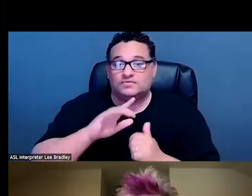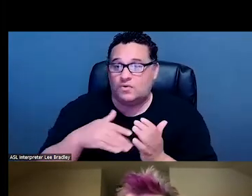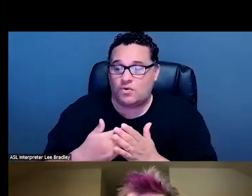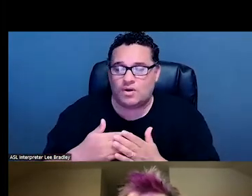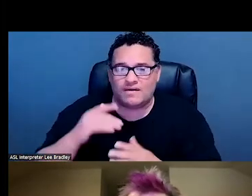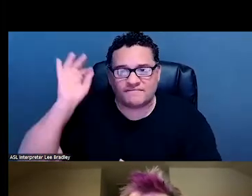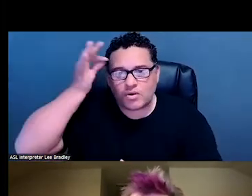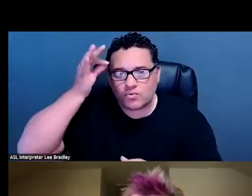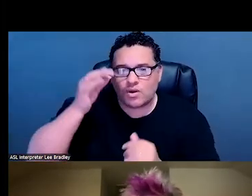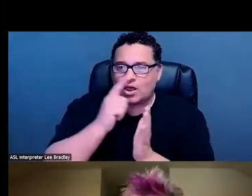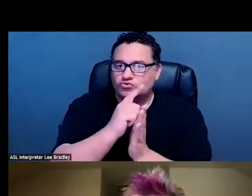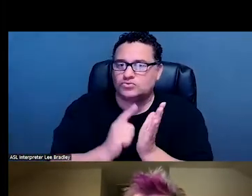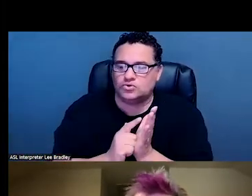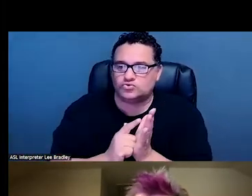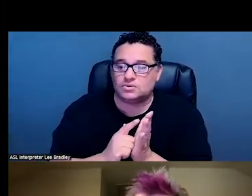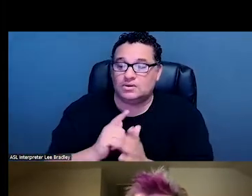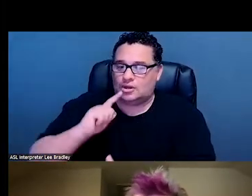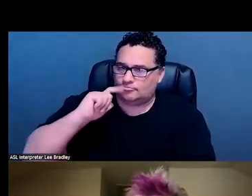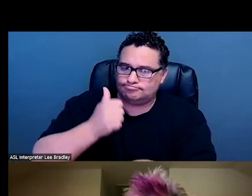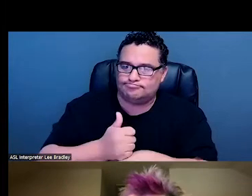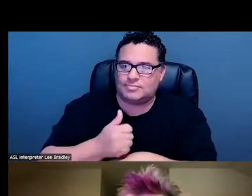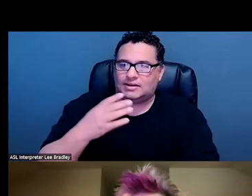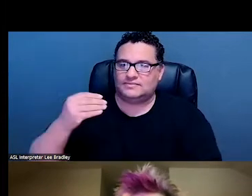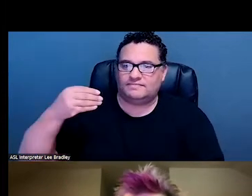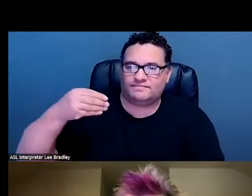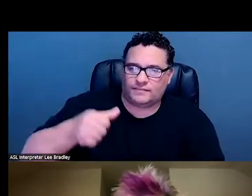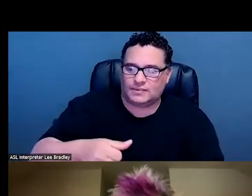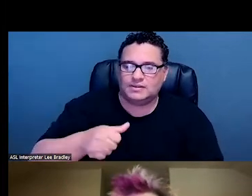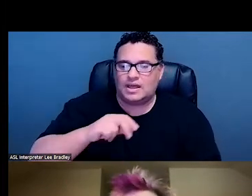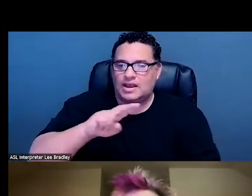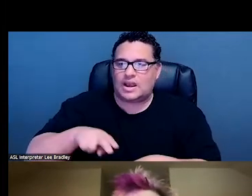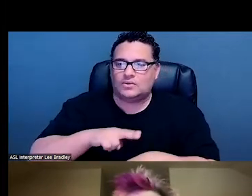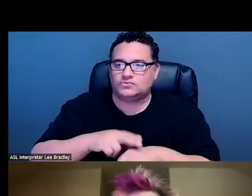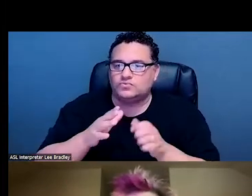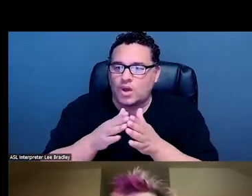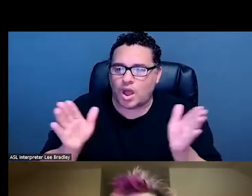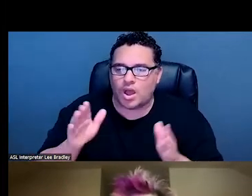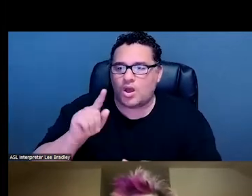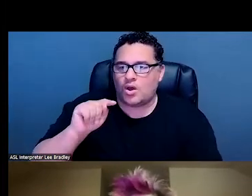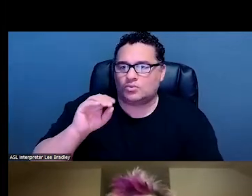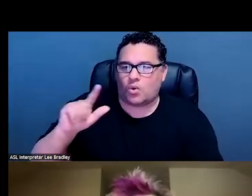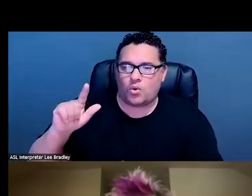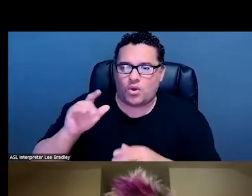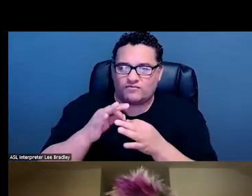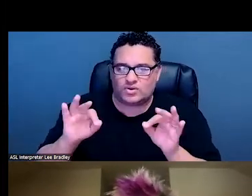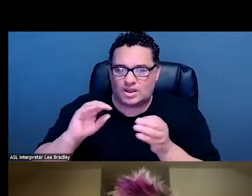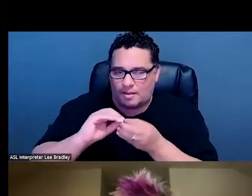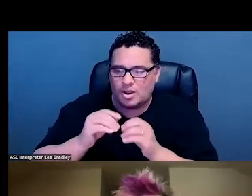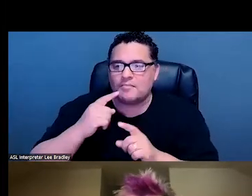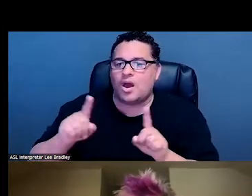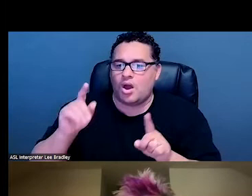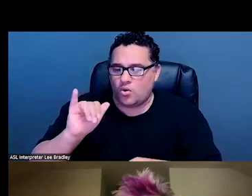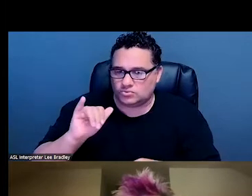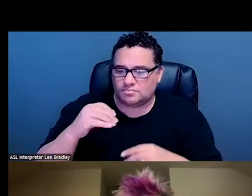NOT ONLY ESTABLISHED AND FUNDED TOLL FREE NUMBER AND PROVIDED SOME STABILIZATION FOR MEMBER